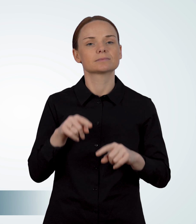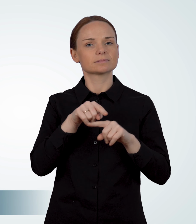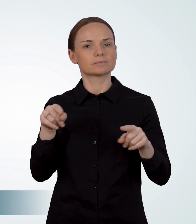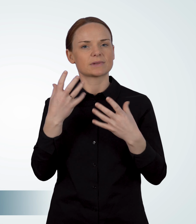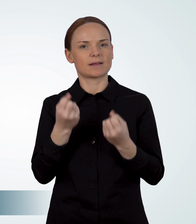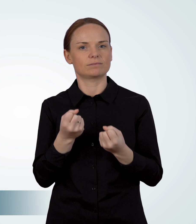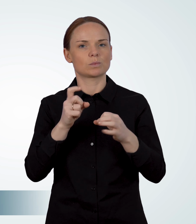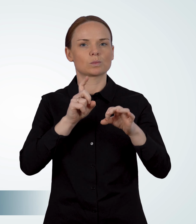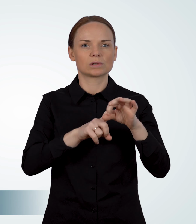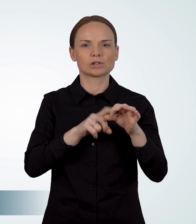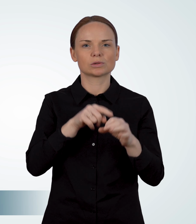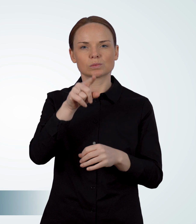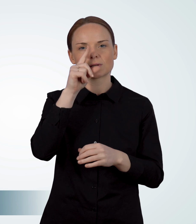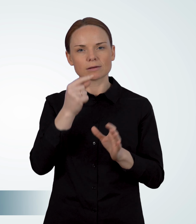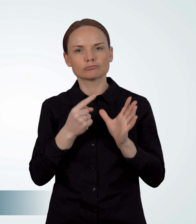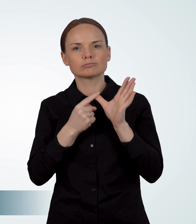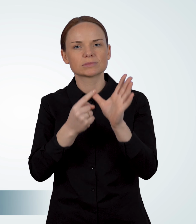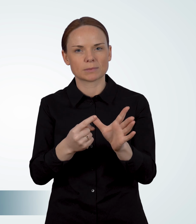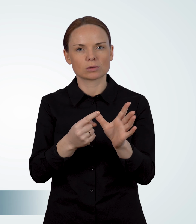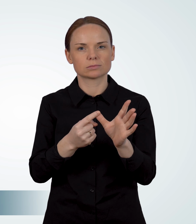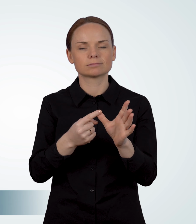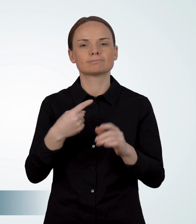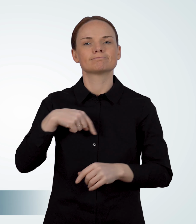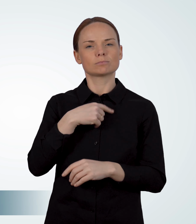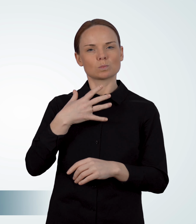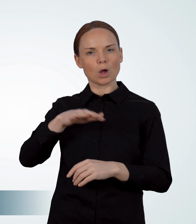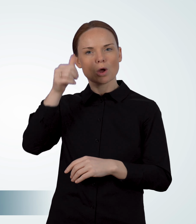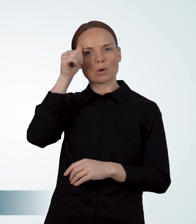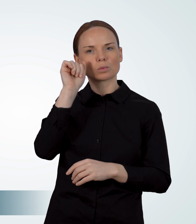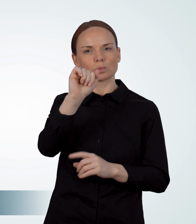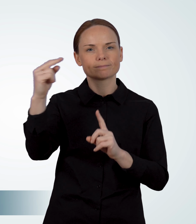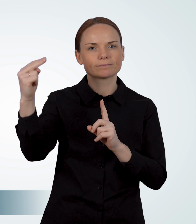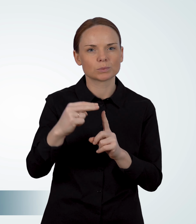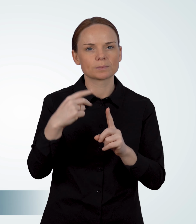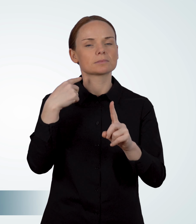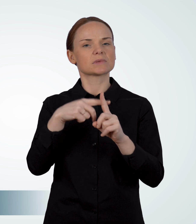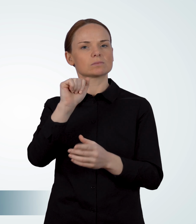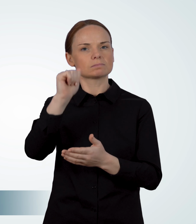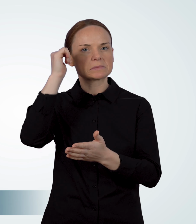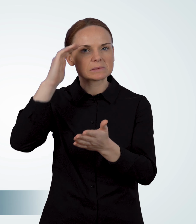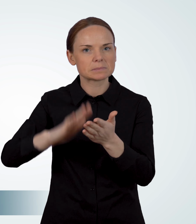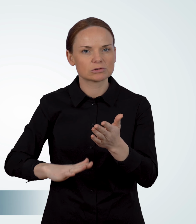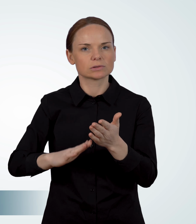There are some optional questions for us to hear about your views and experiences.